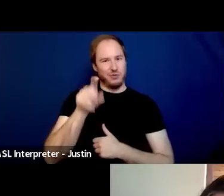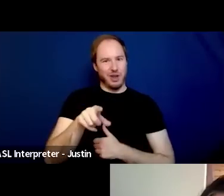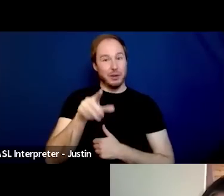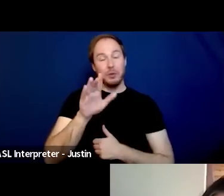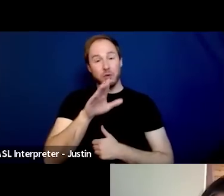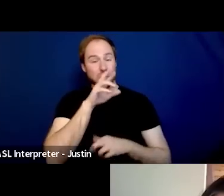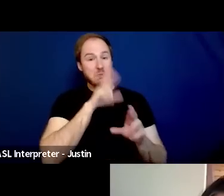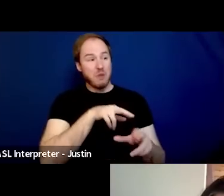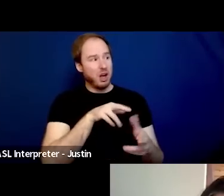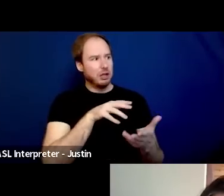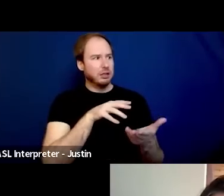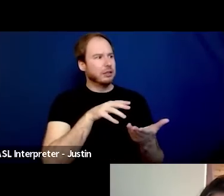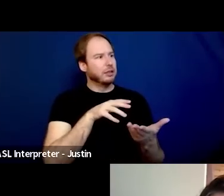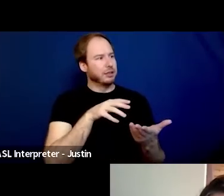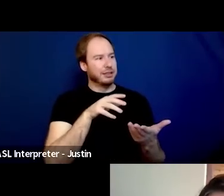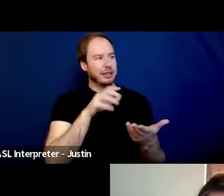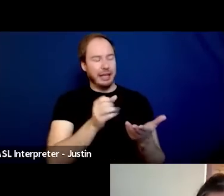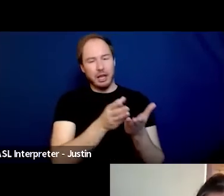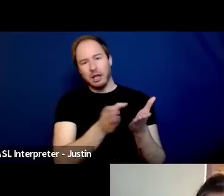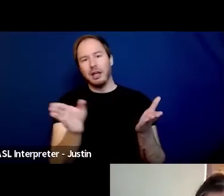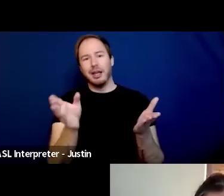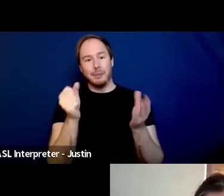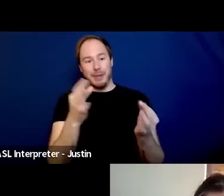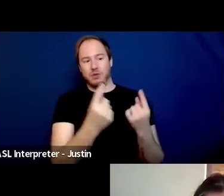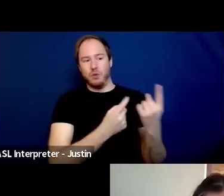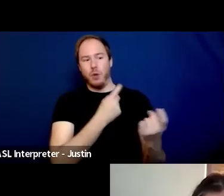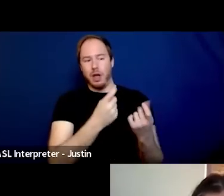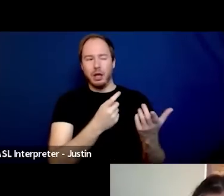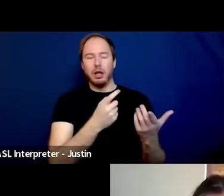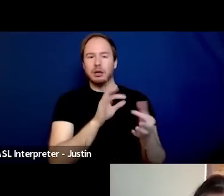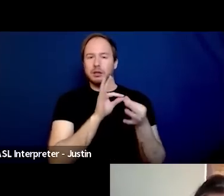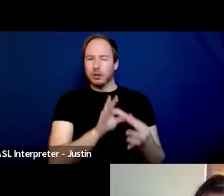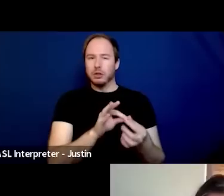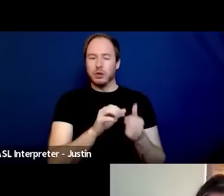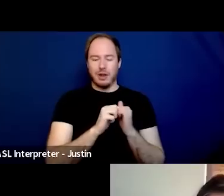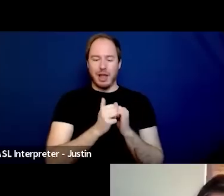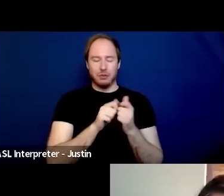is actually a response to so many of the questions that we received about kind of specific situations